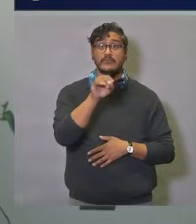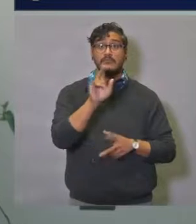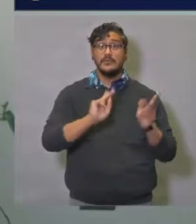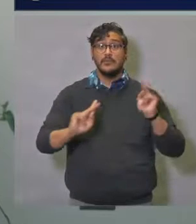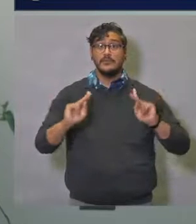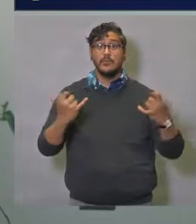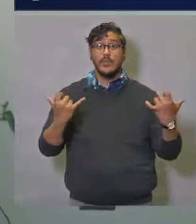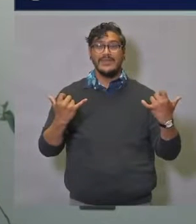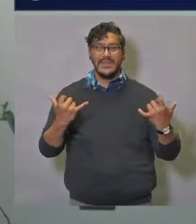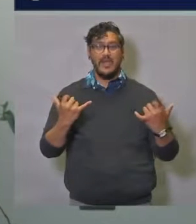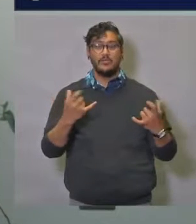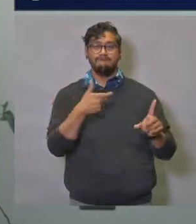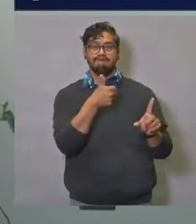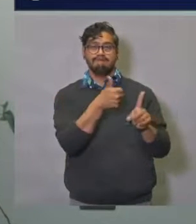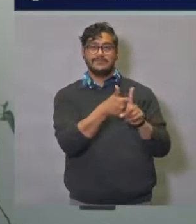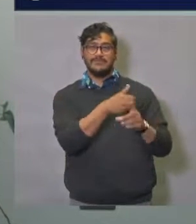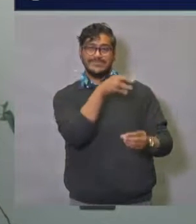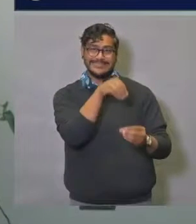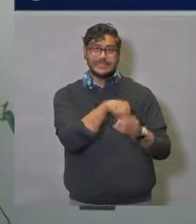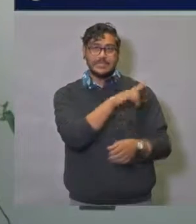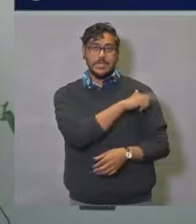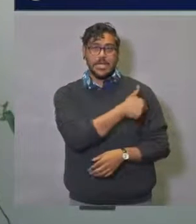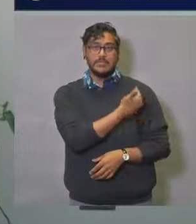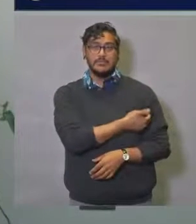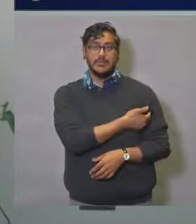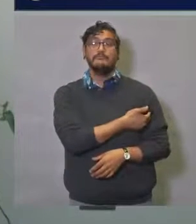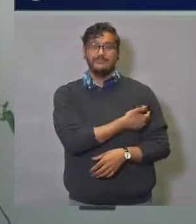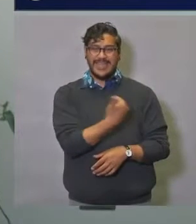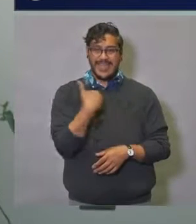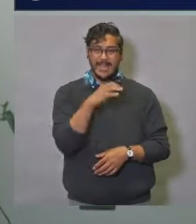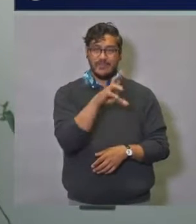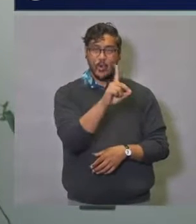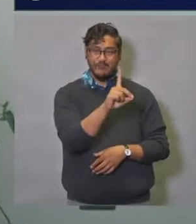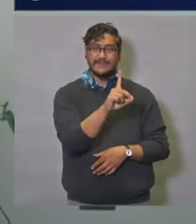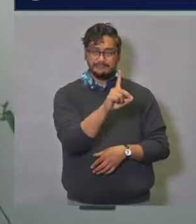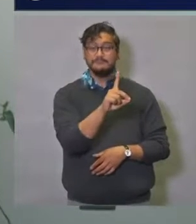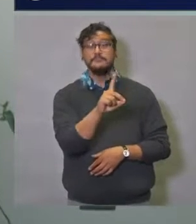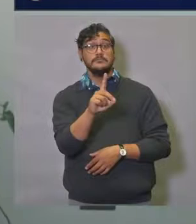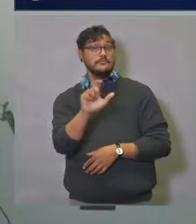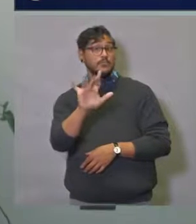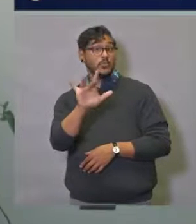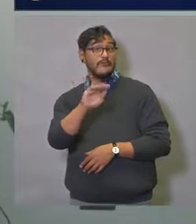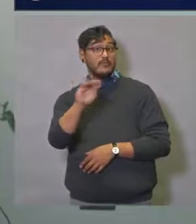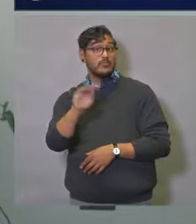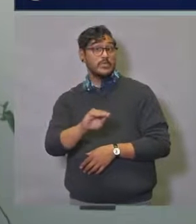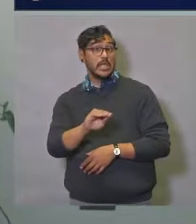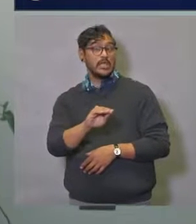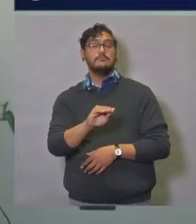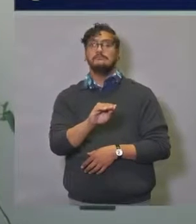THERE ARE 750 PEOPLE CURRENTLY